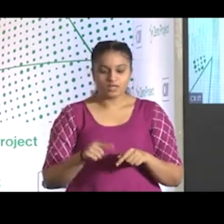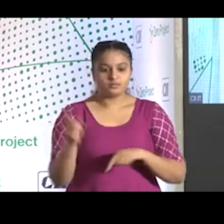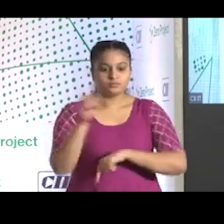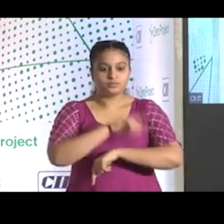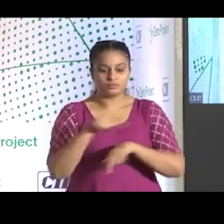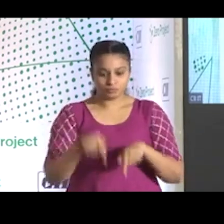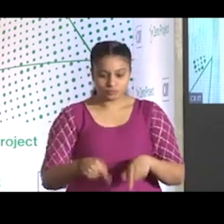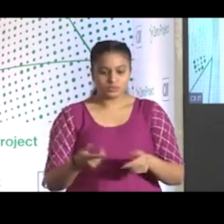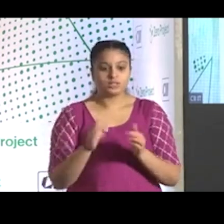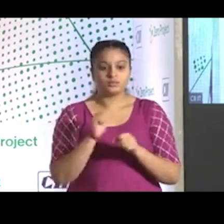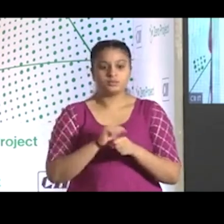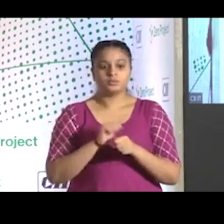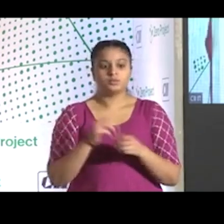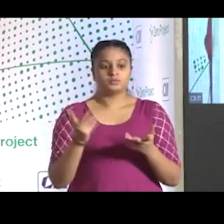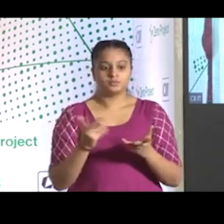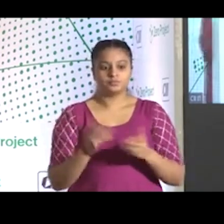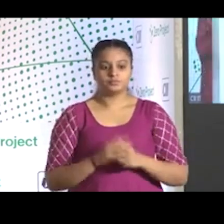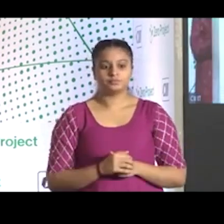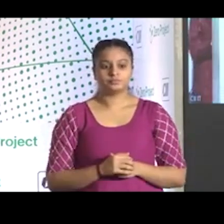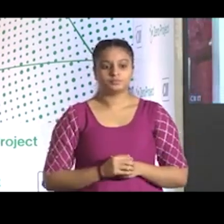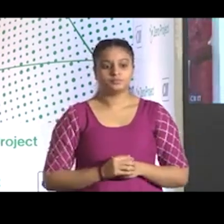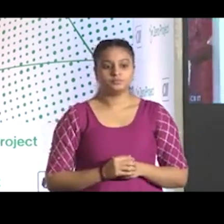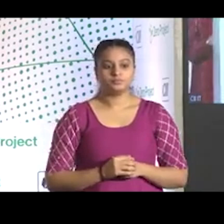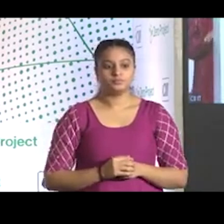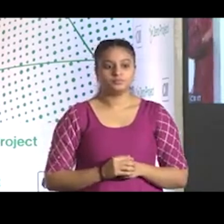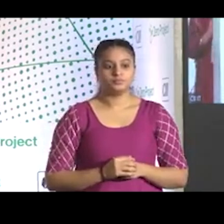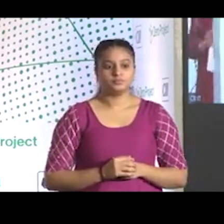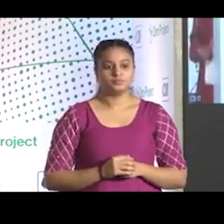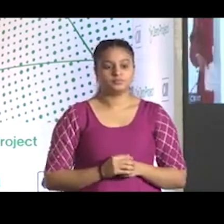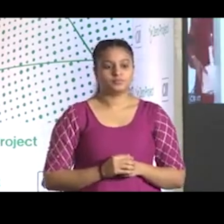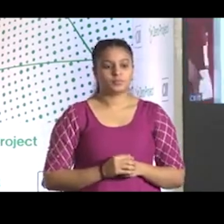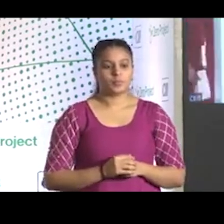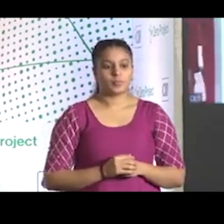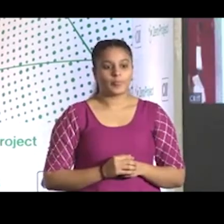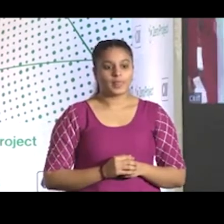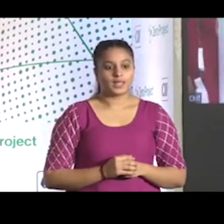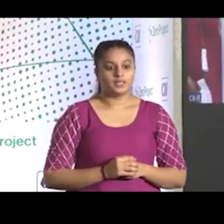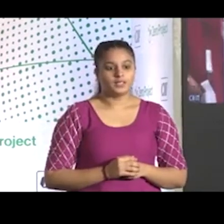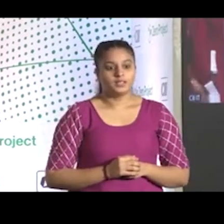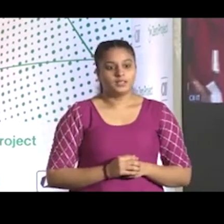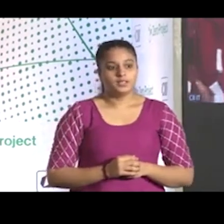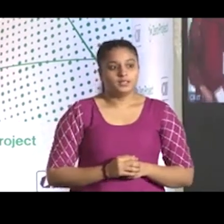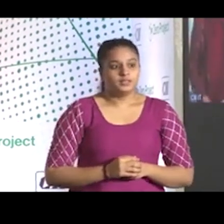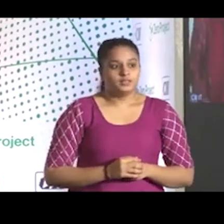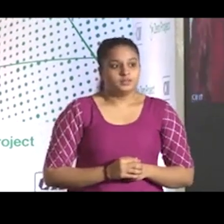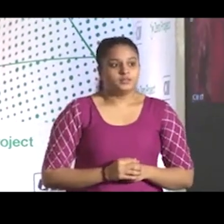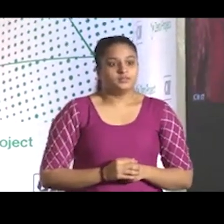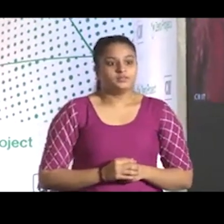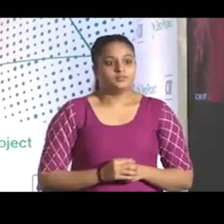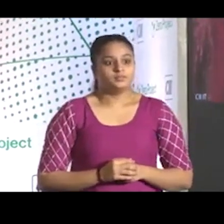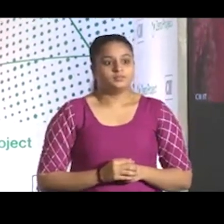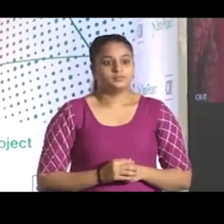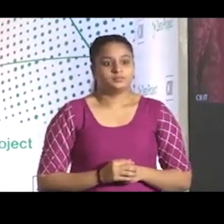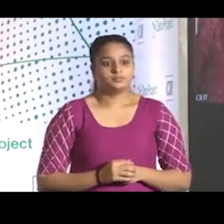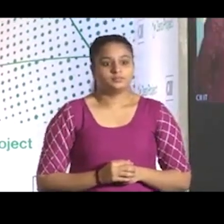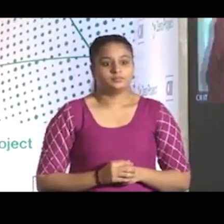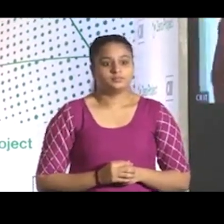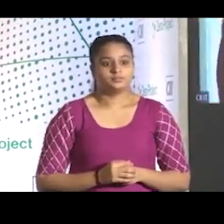Would you mind? Thank you, Meera. So I'm going to give you a kind of forecast